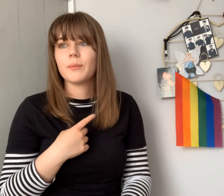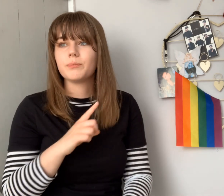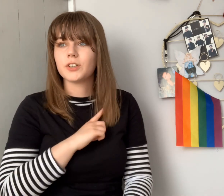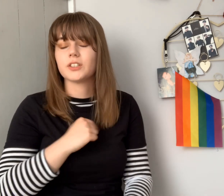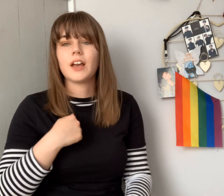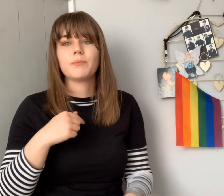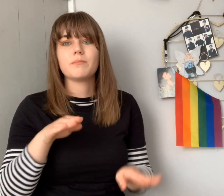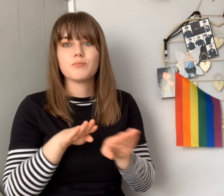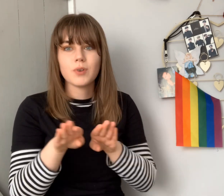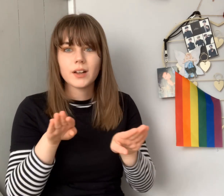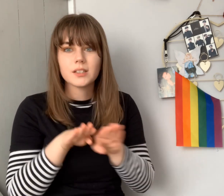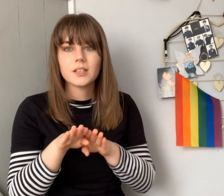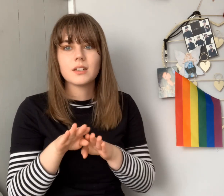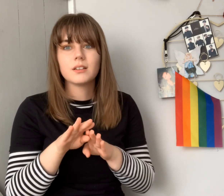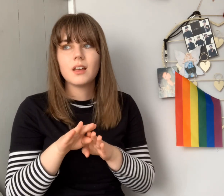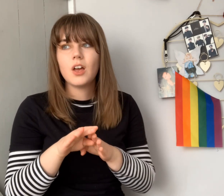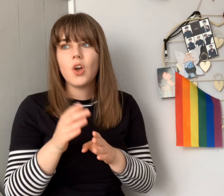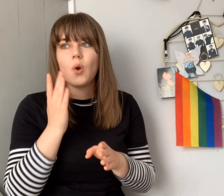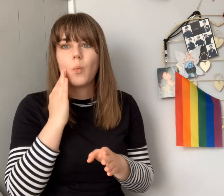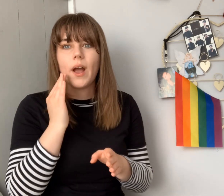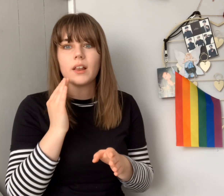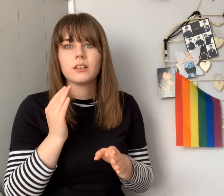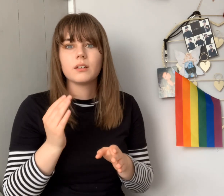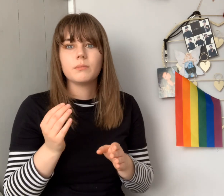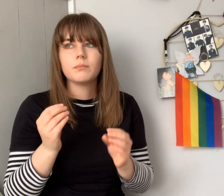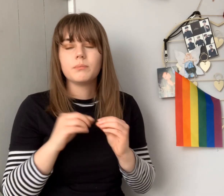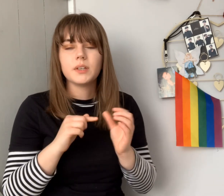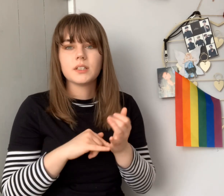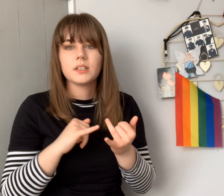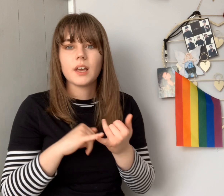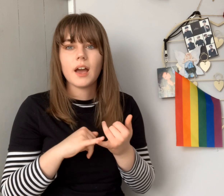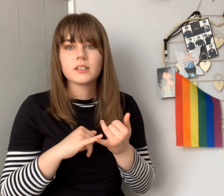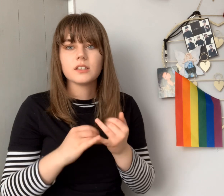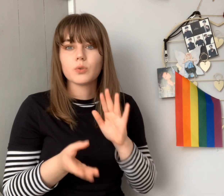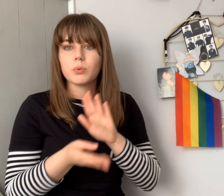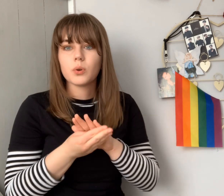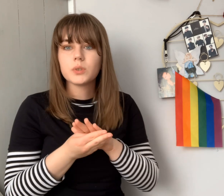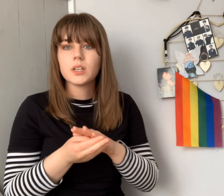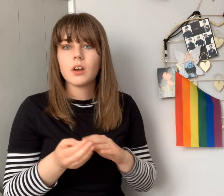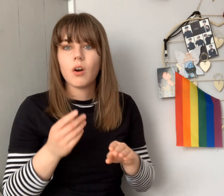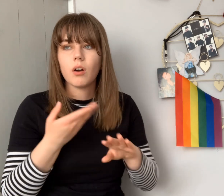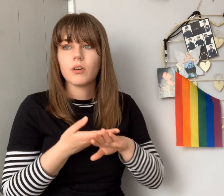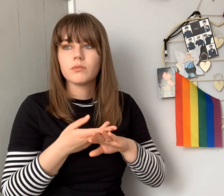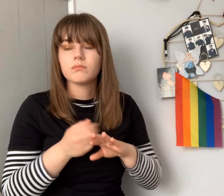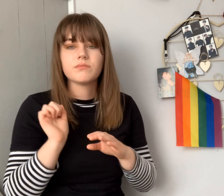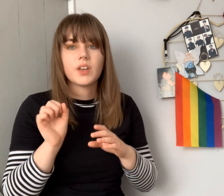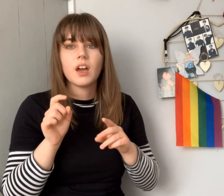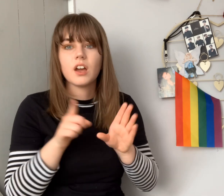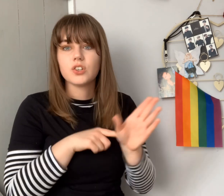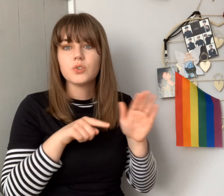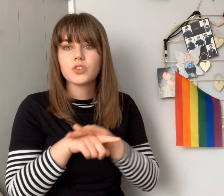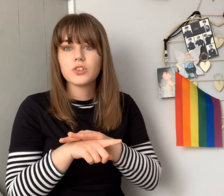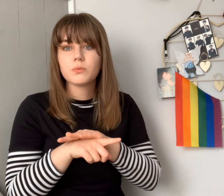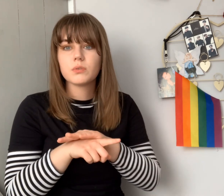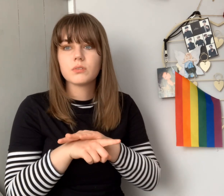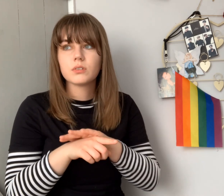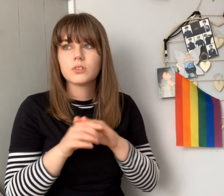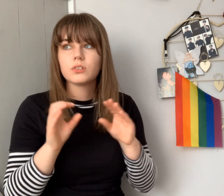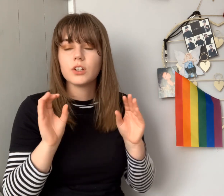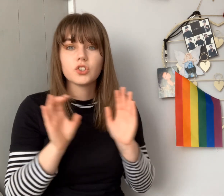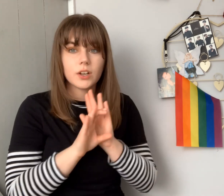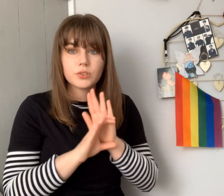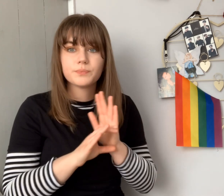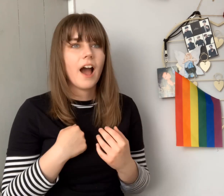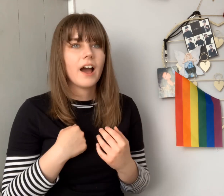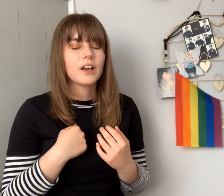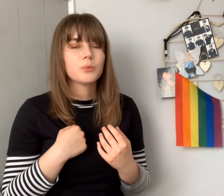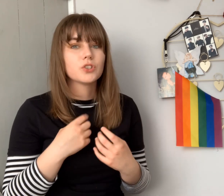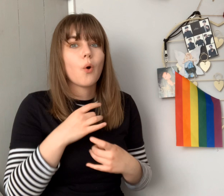because I had been practicing when BTS uploaded it on their Youtube Channel